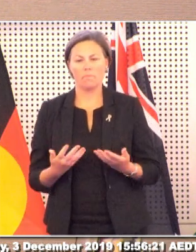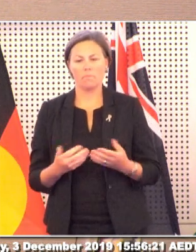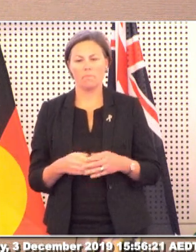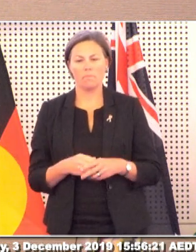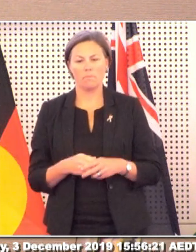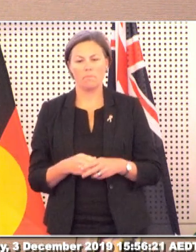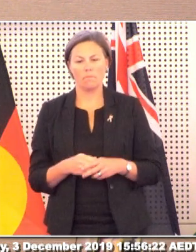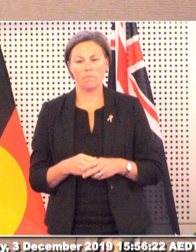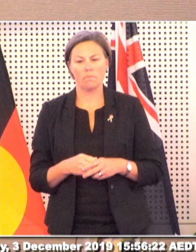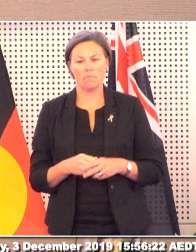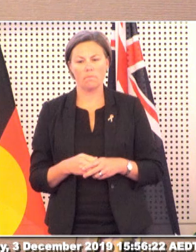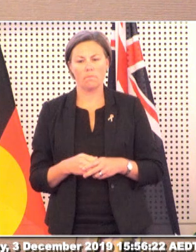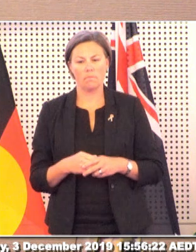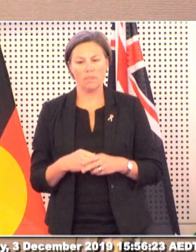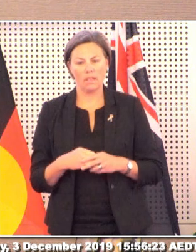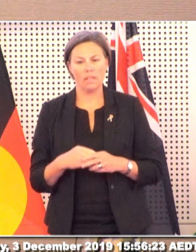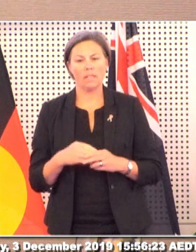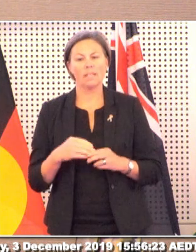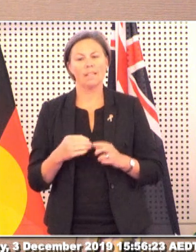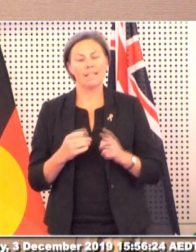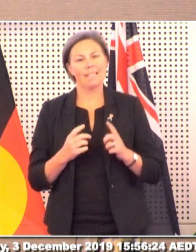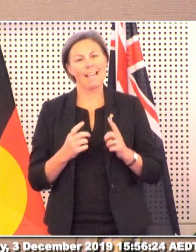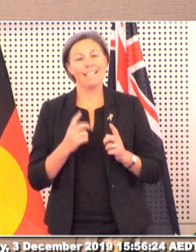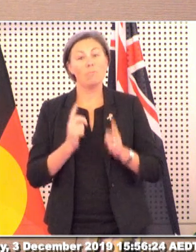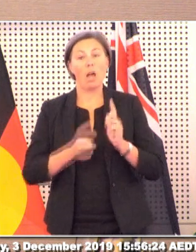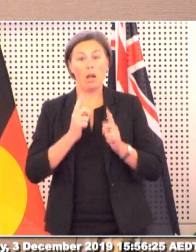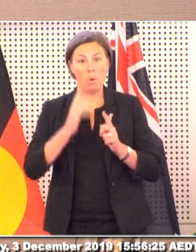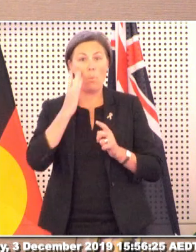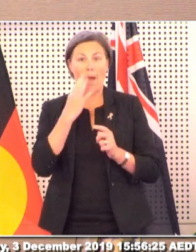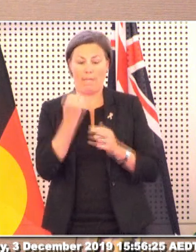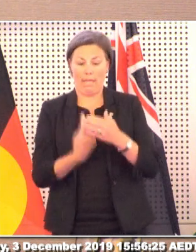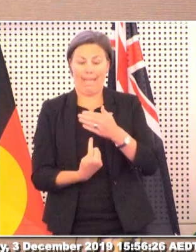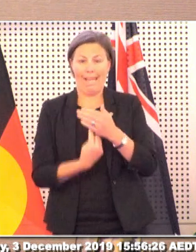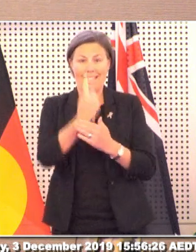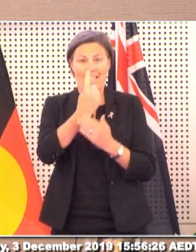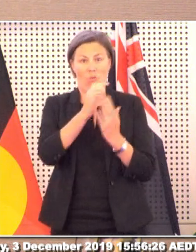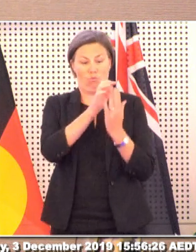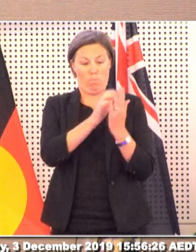Because they – the incident reports or the responses to the incident reports will usually be done by management.